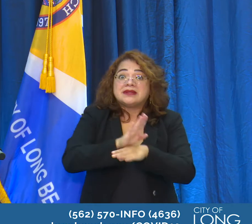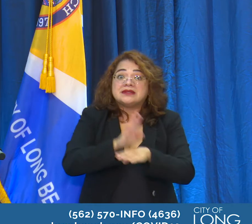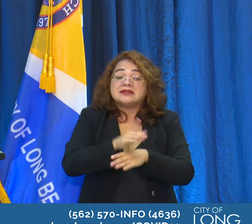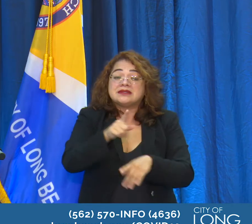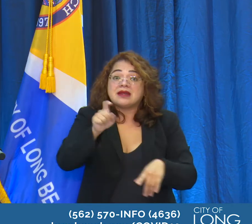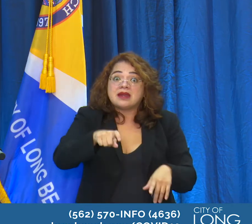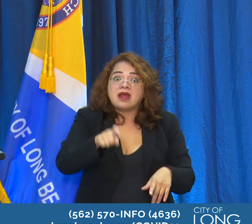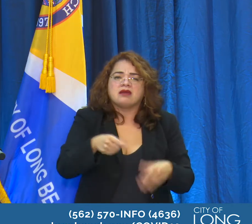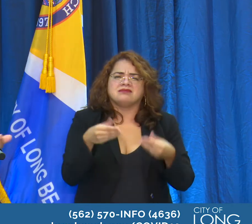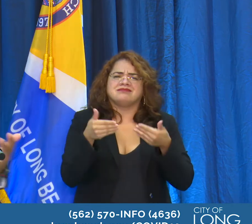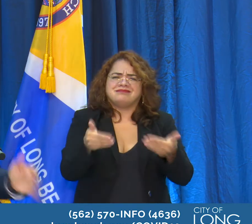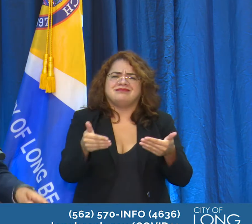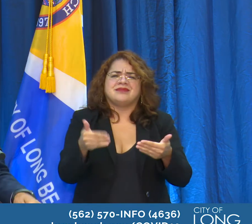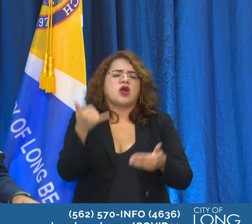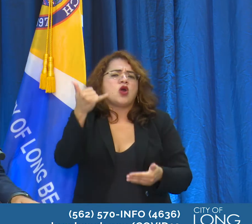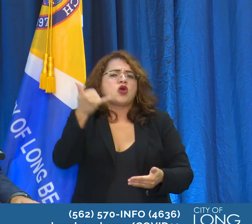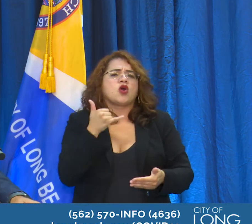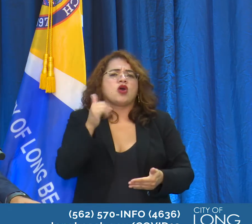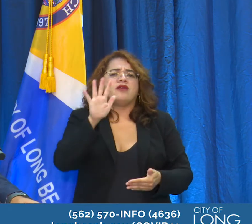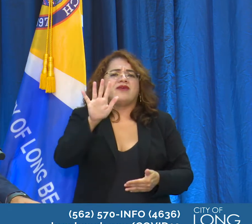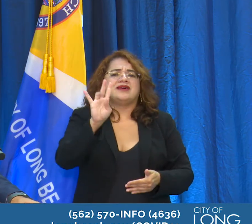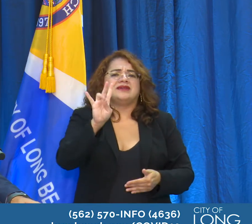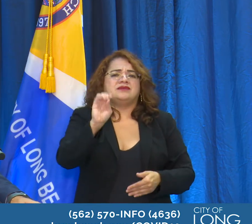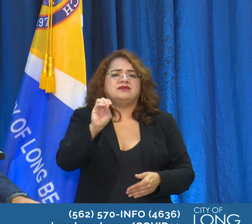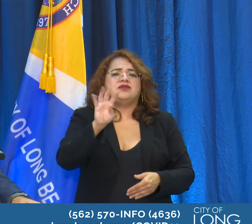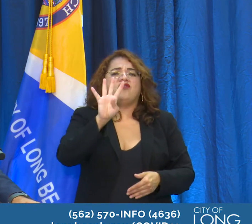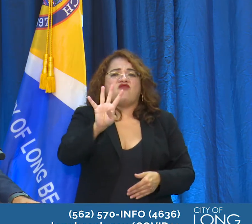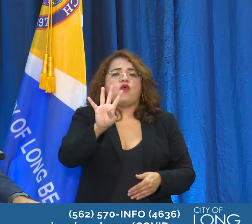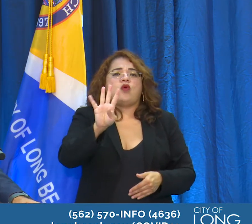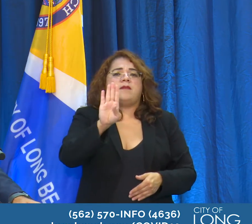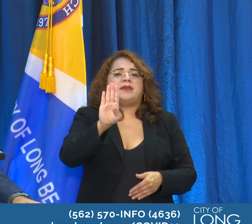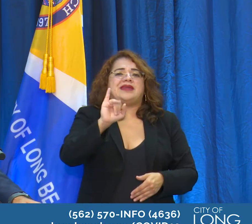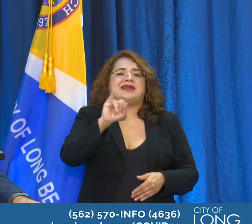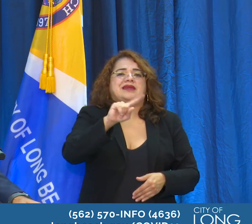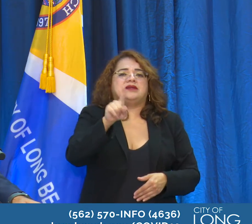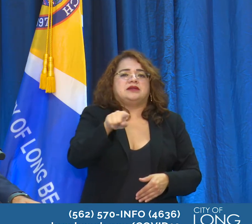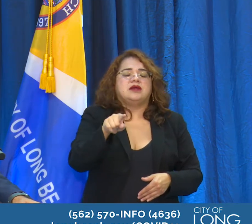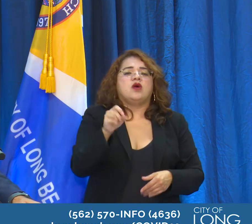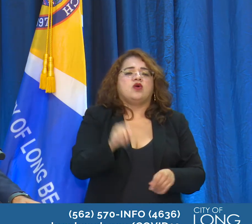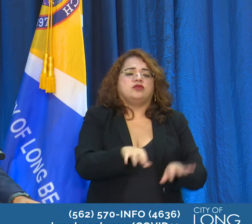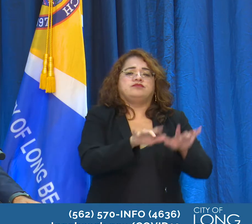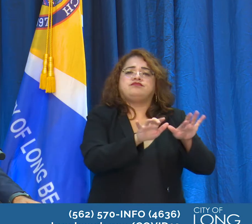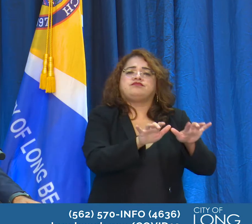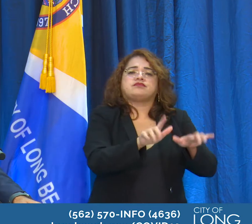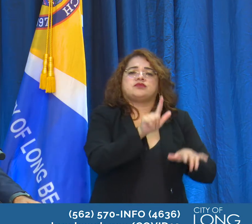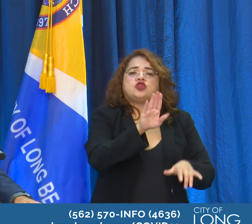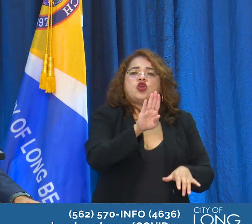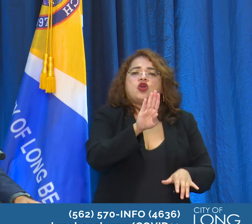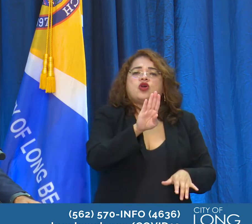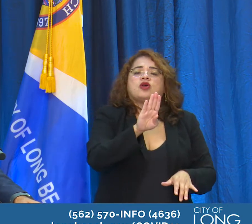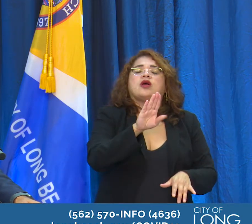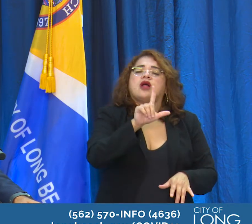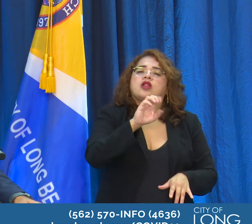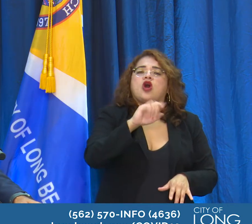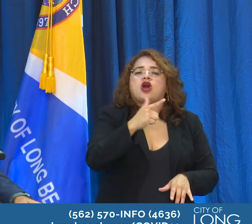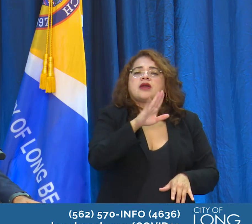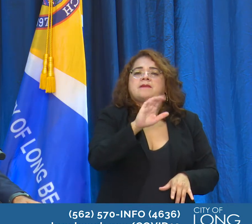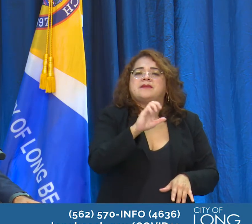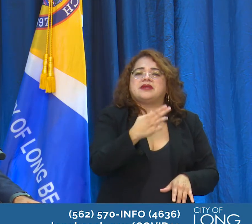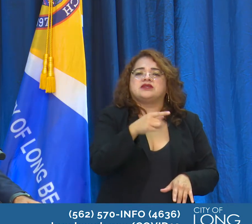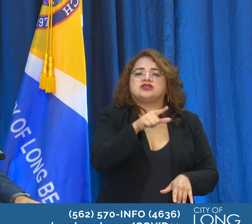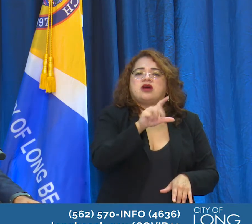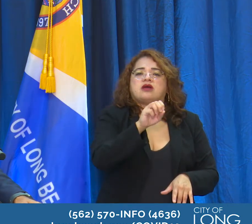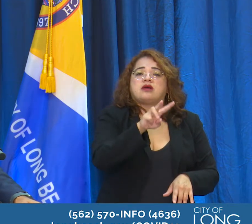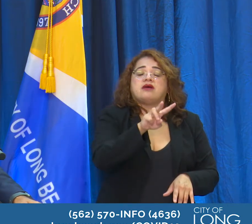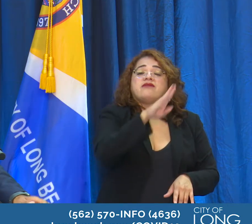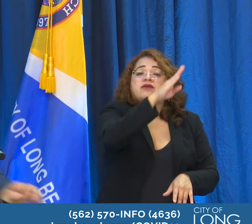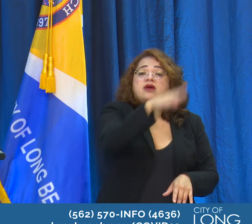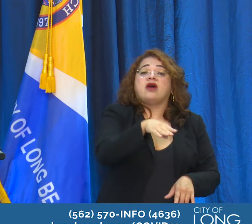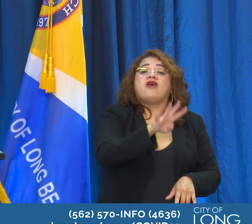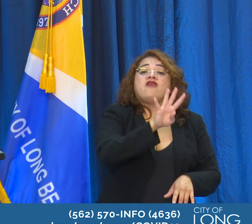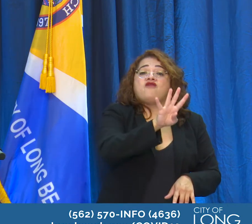You can just call 570-4BIZ or go to the city's website longbeach.gov/4BIZ and we're able